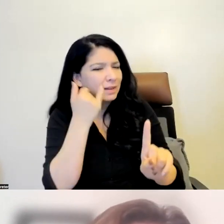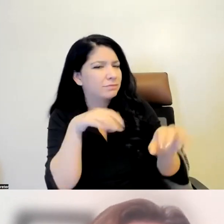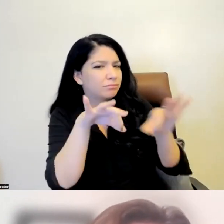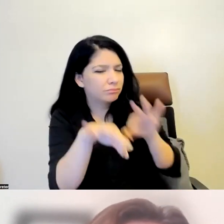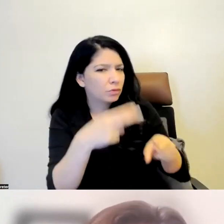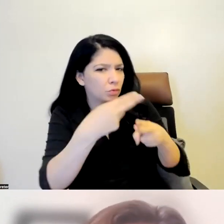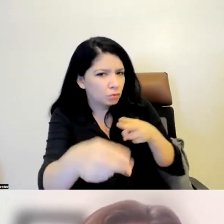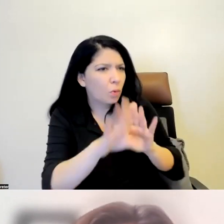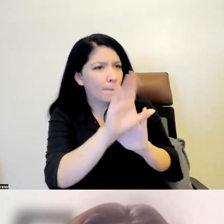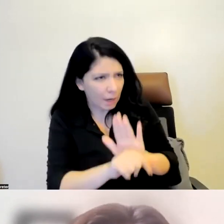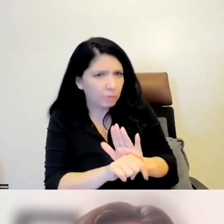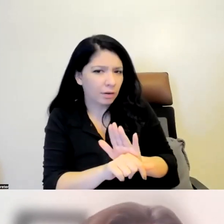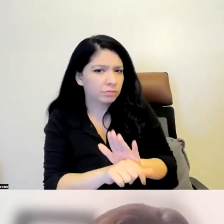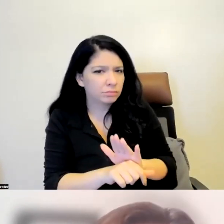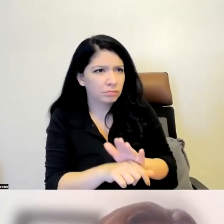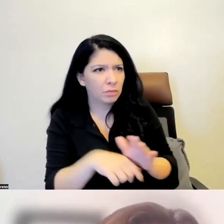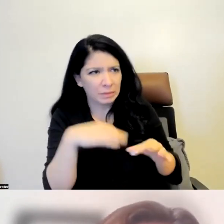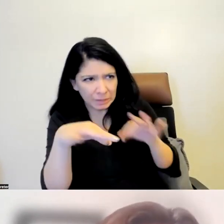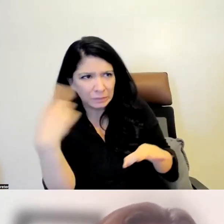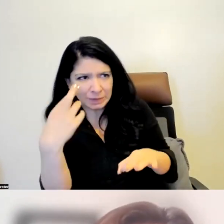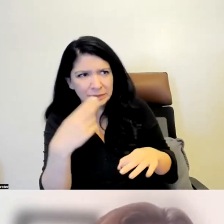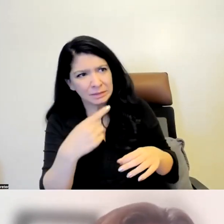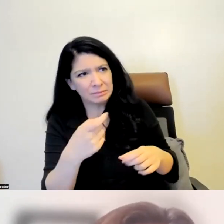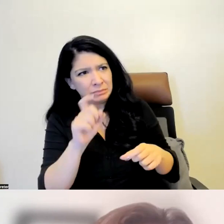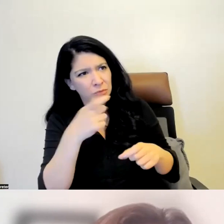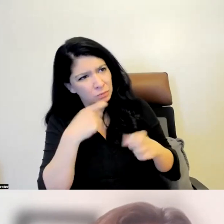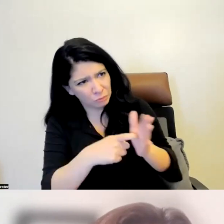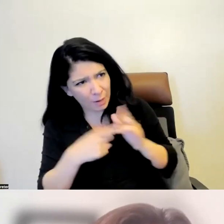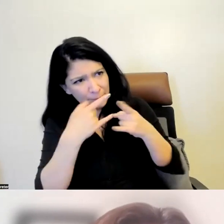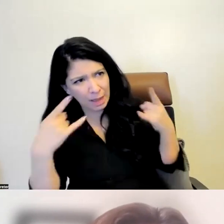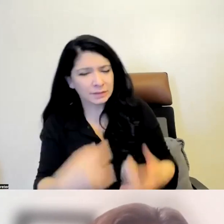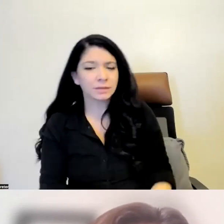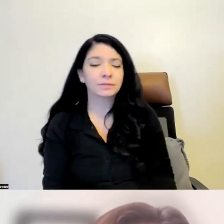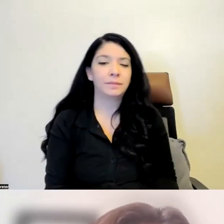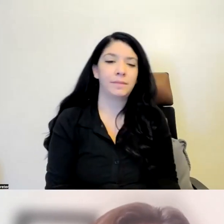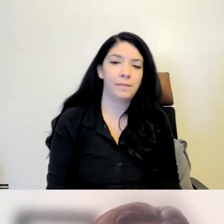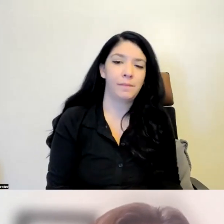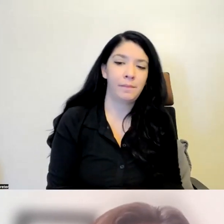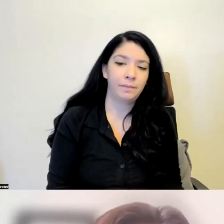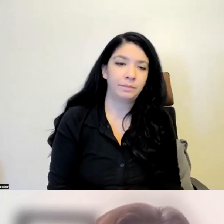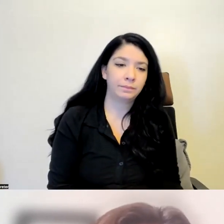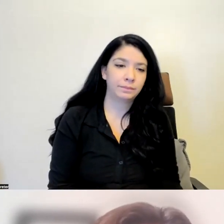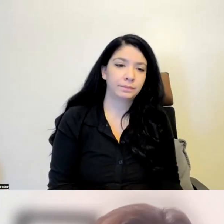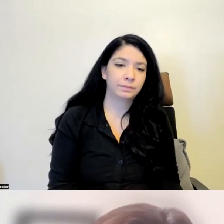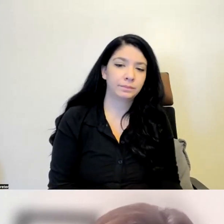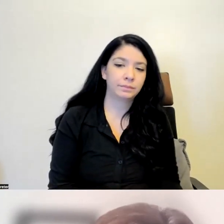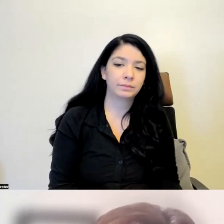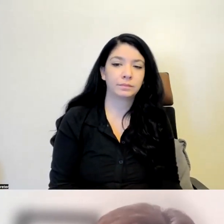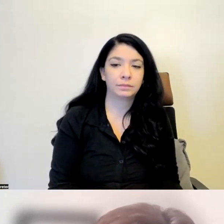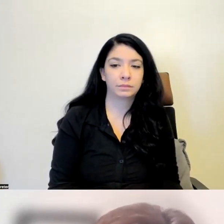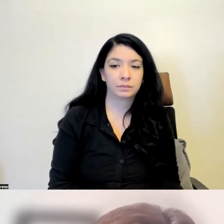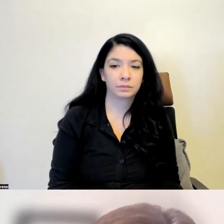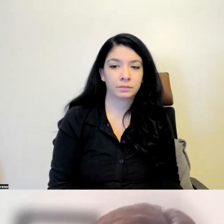need the accommodation. >> EMMA MARTIN: